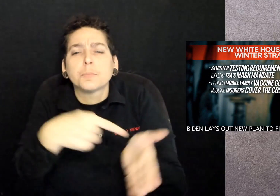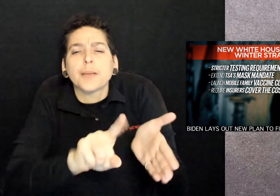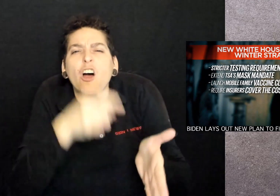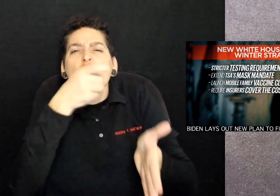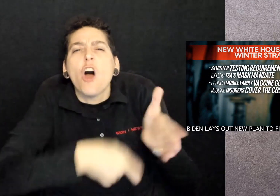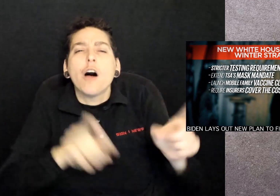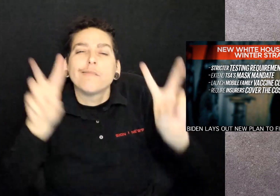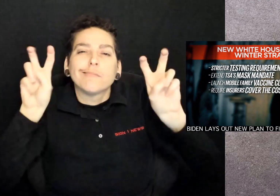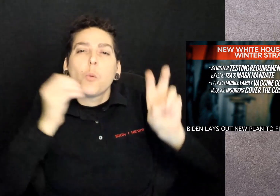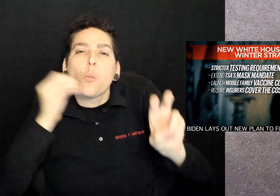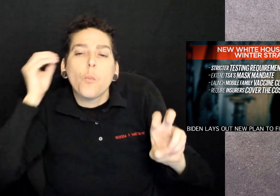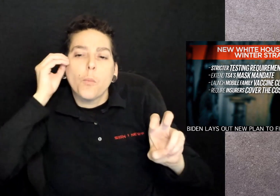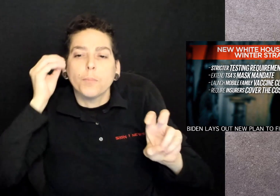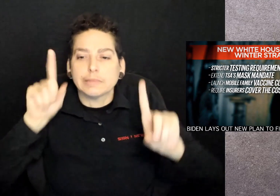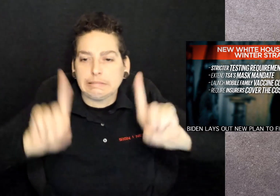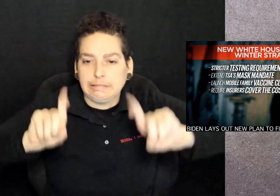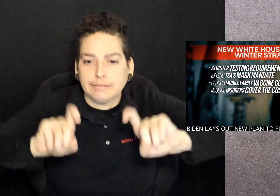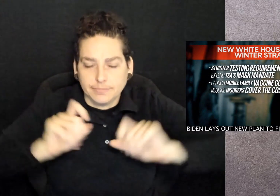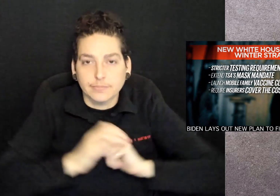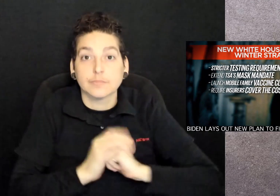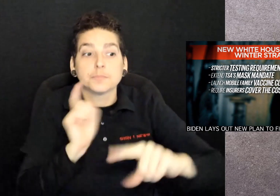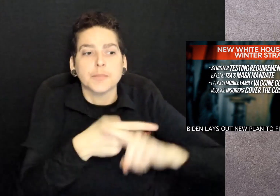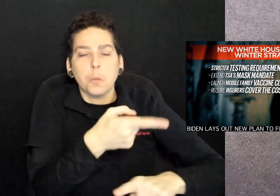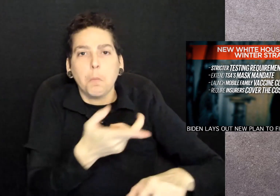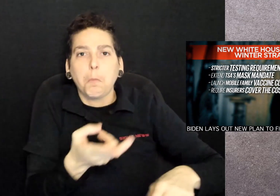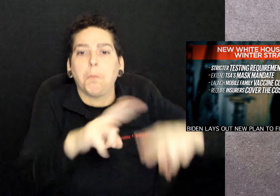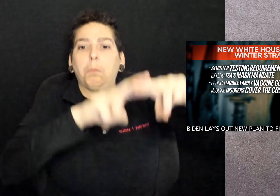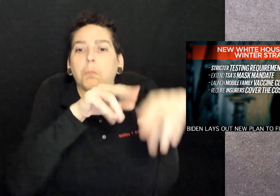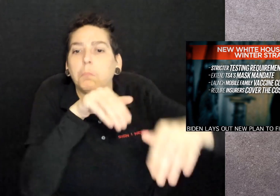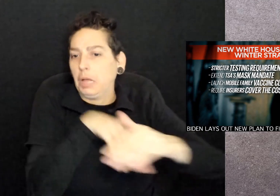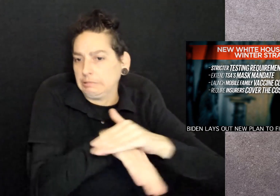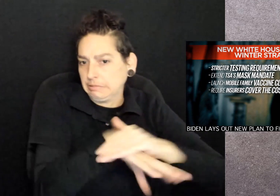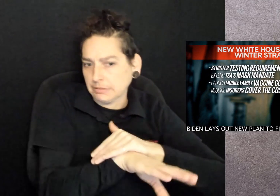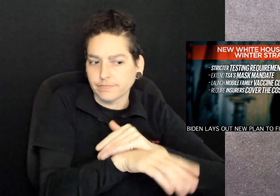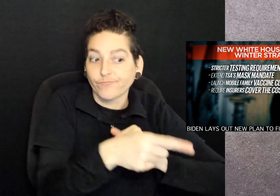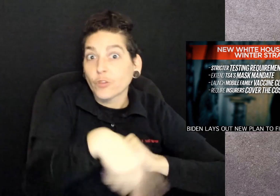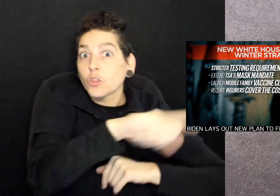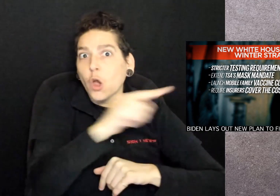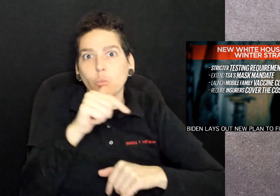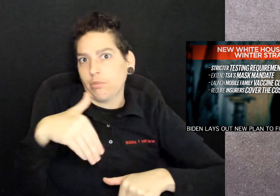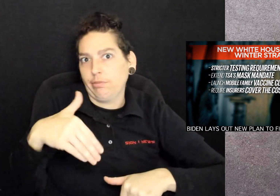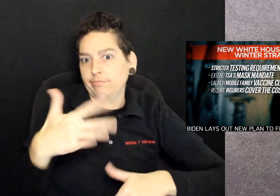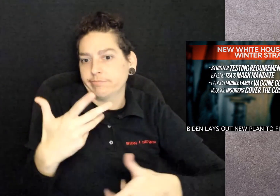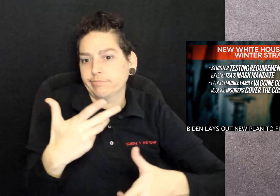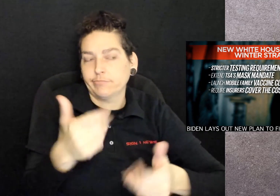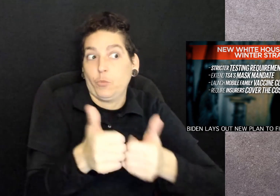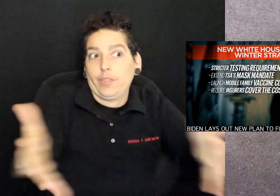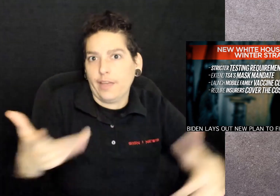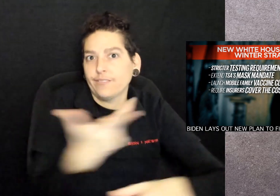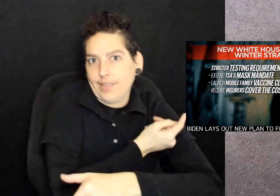launch mobile family vaccine clinics moved to require private insurers to pay the cost